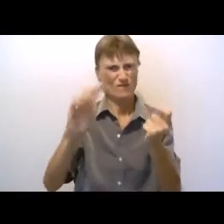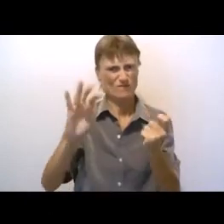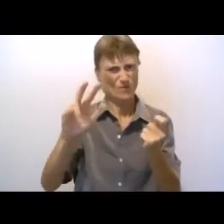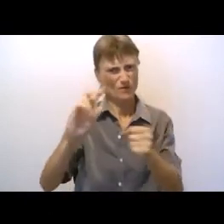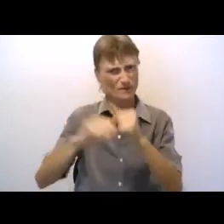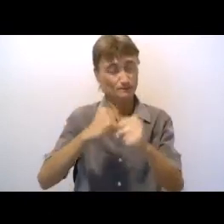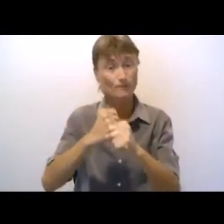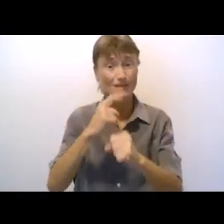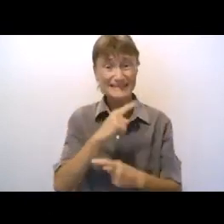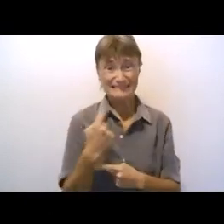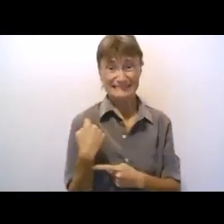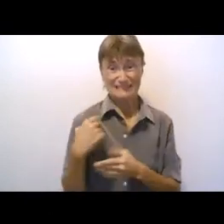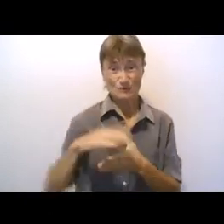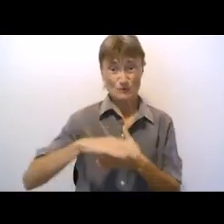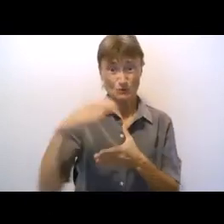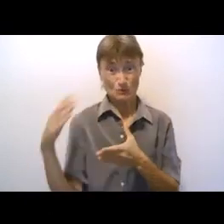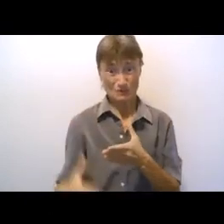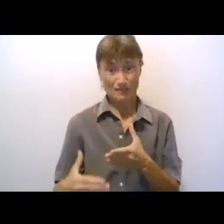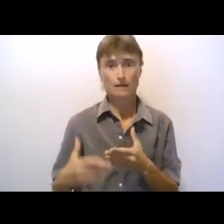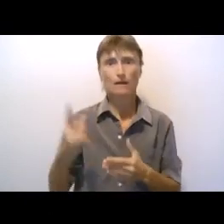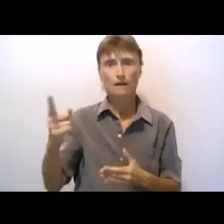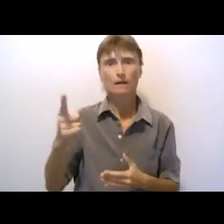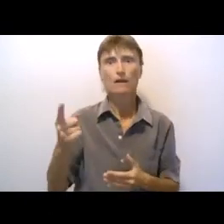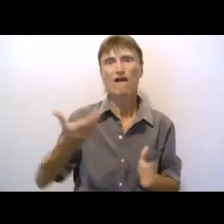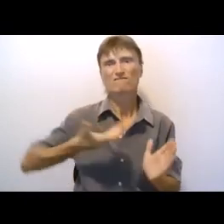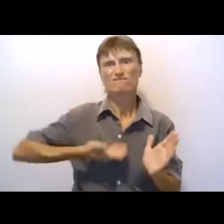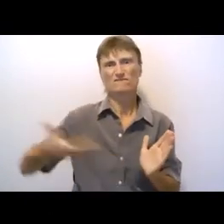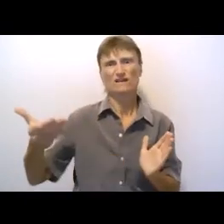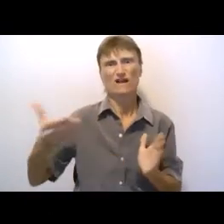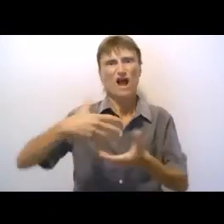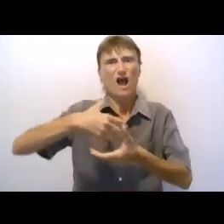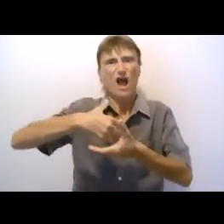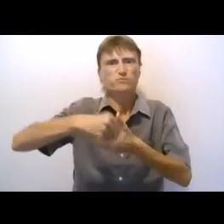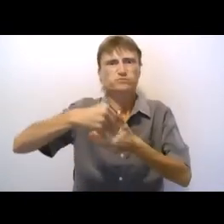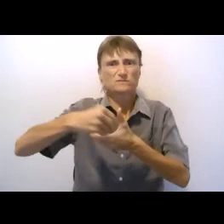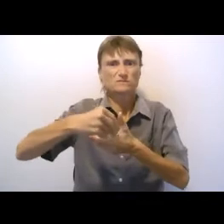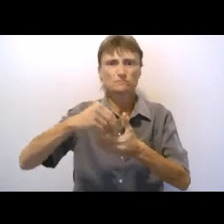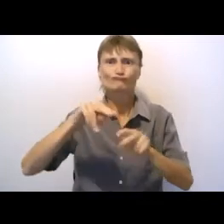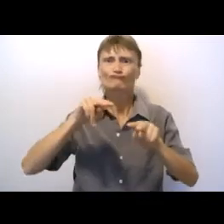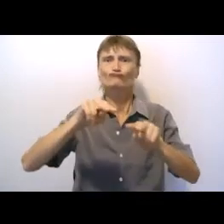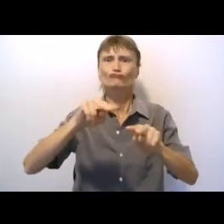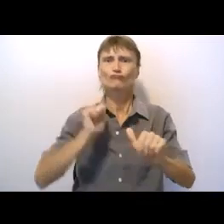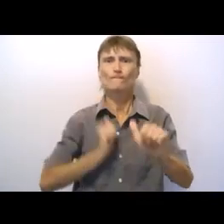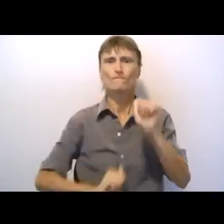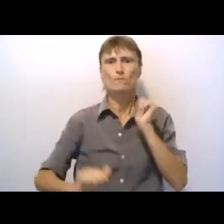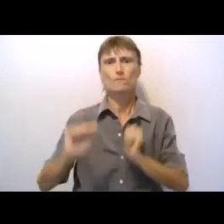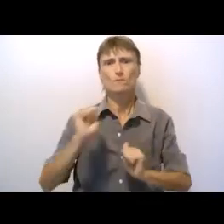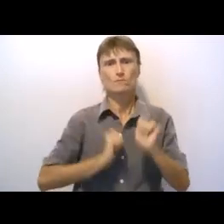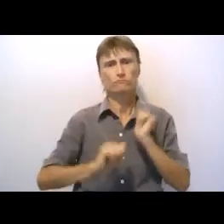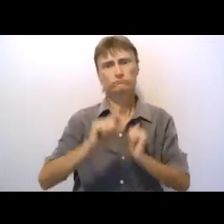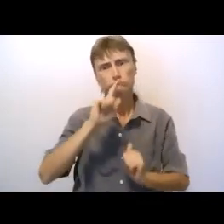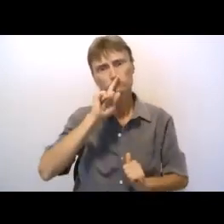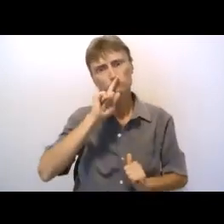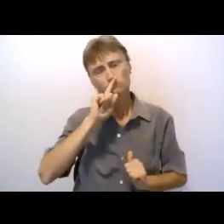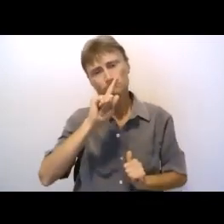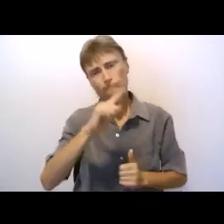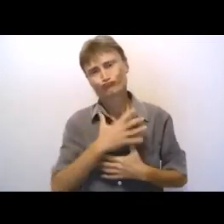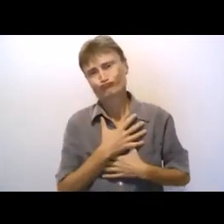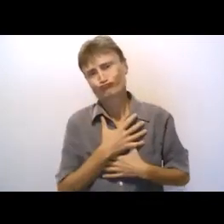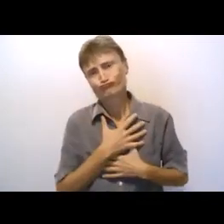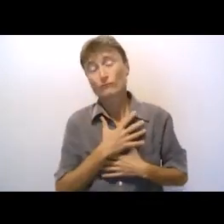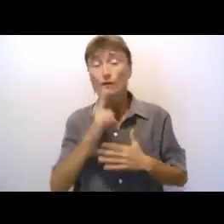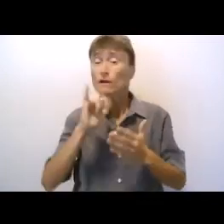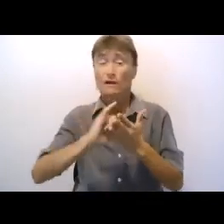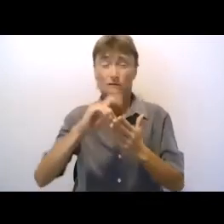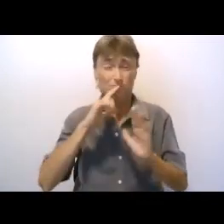attending a performance outside. And it was just an extraordinary restorative time, like